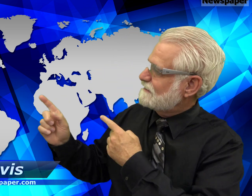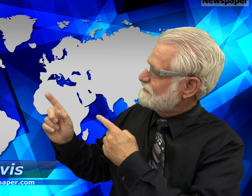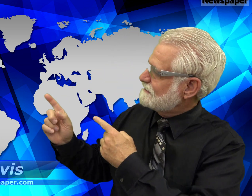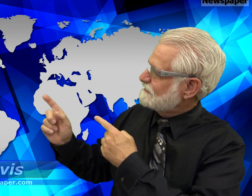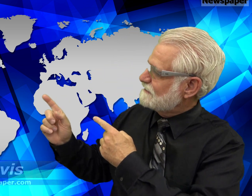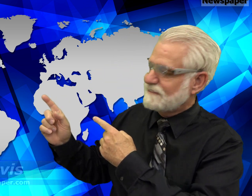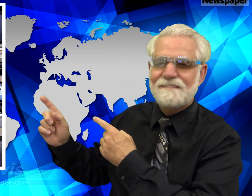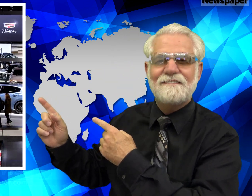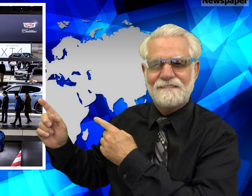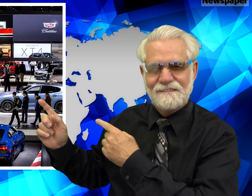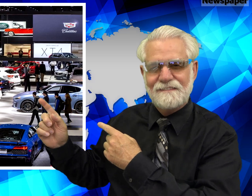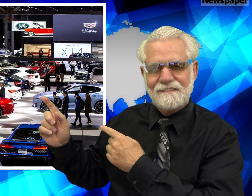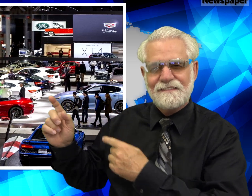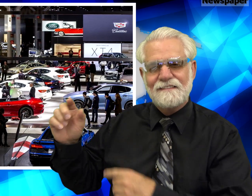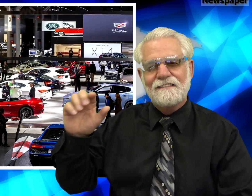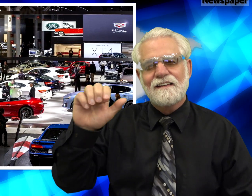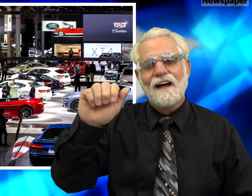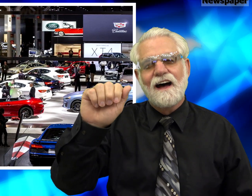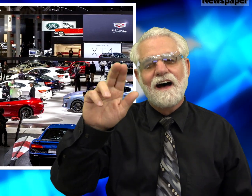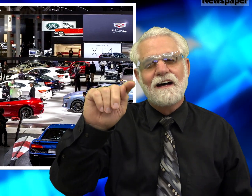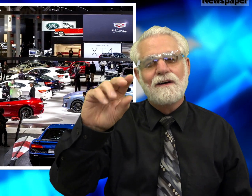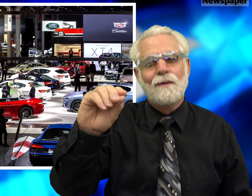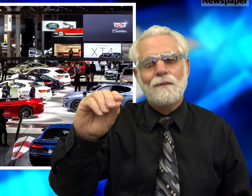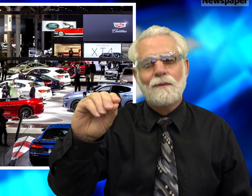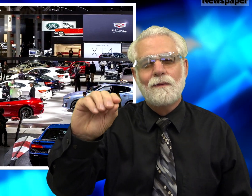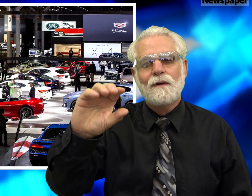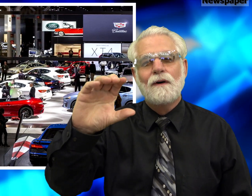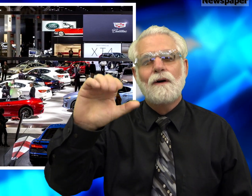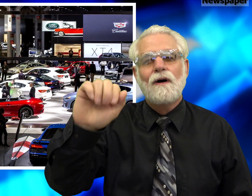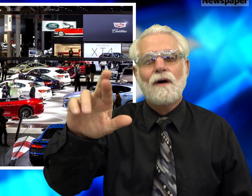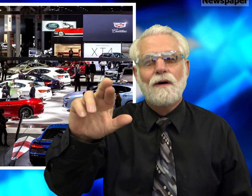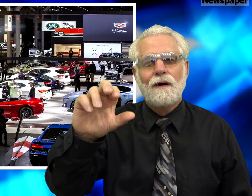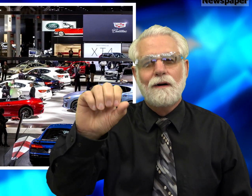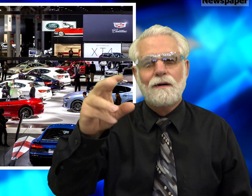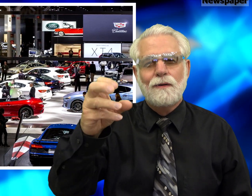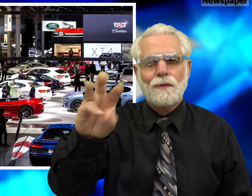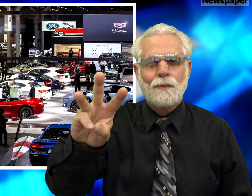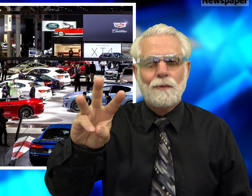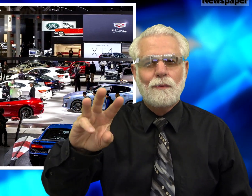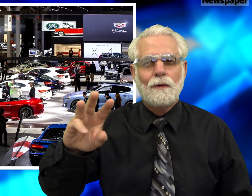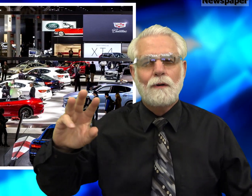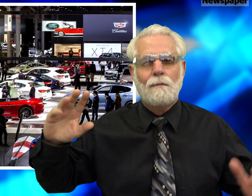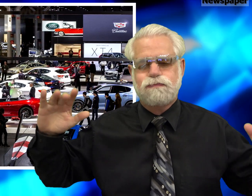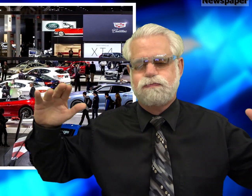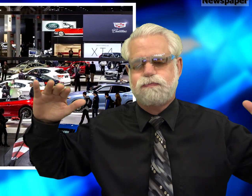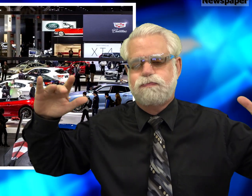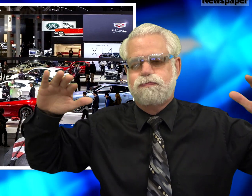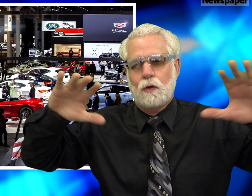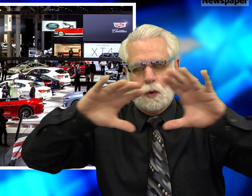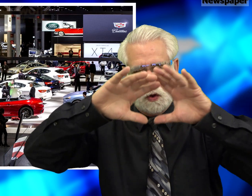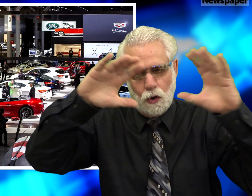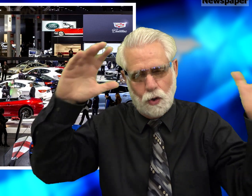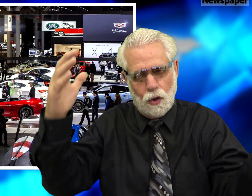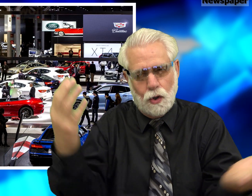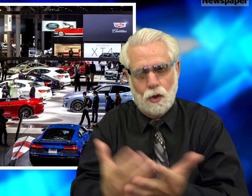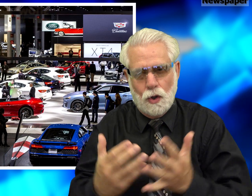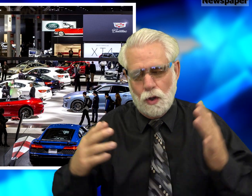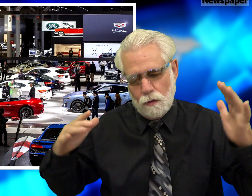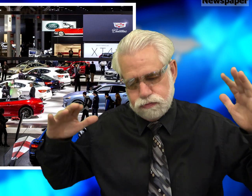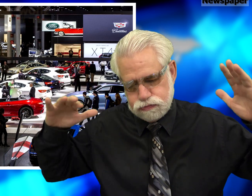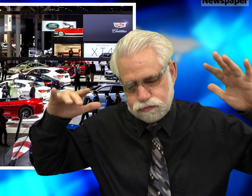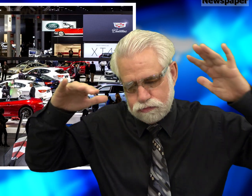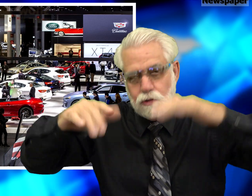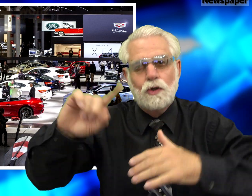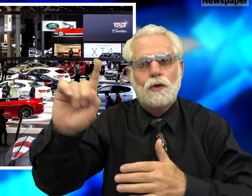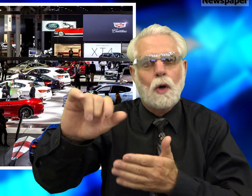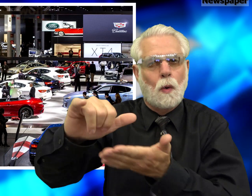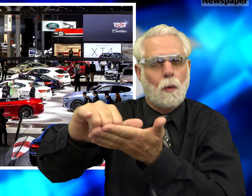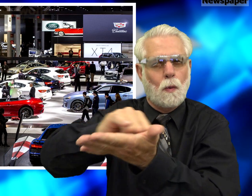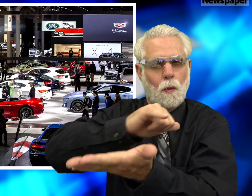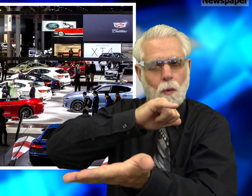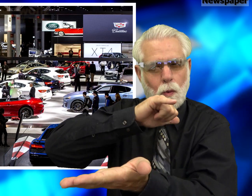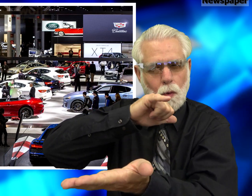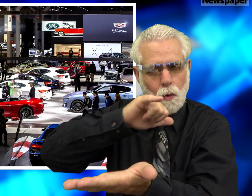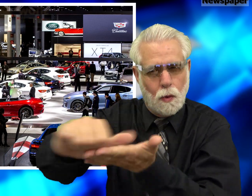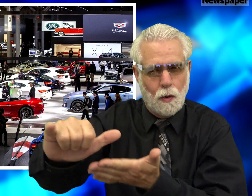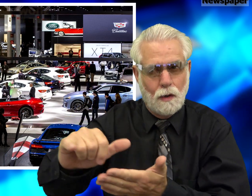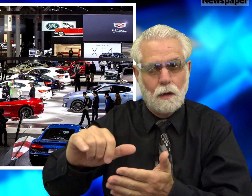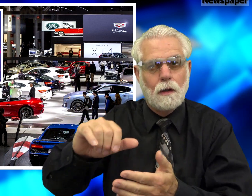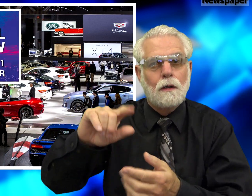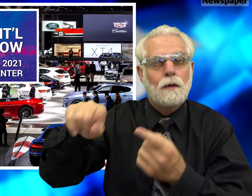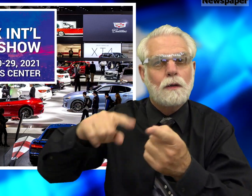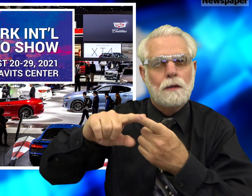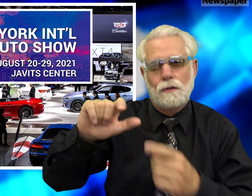Auto Car Show Large International Auto Show in New York! When?